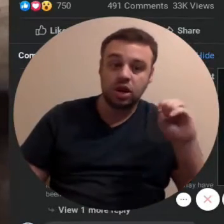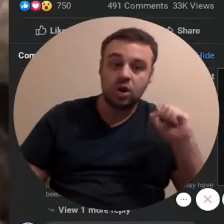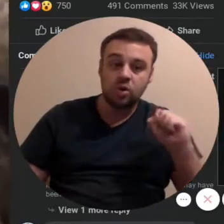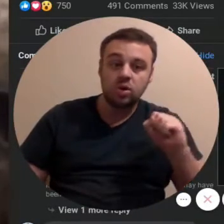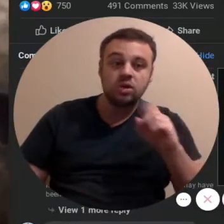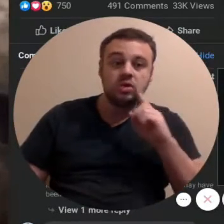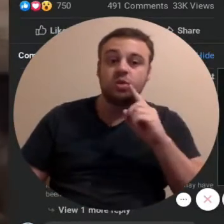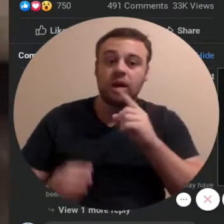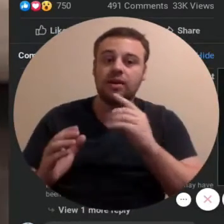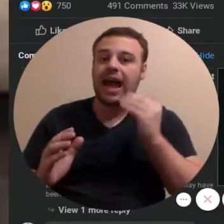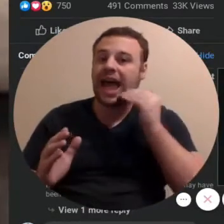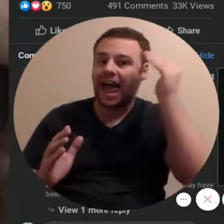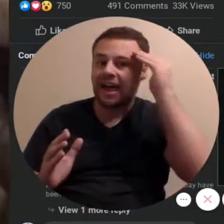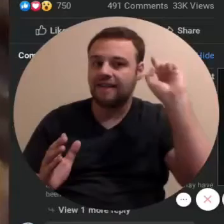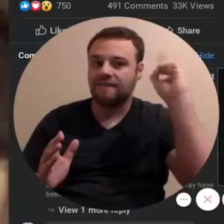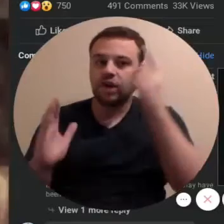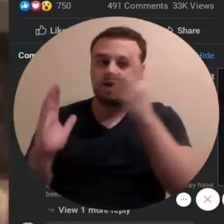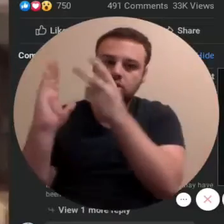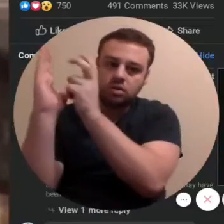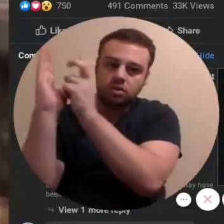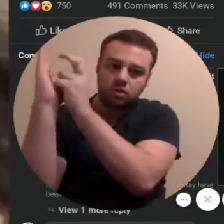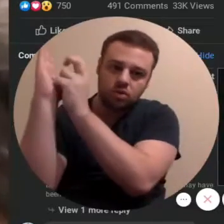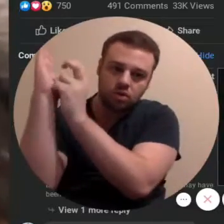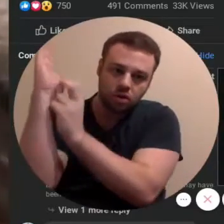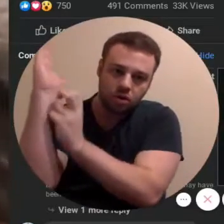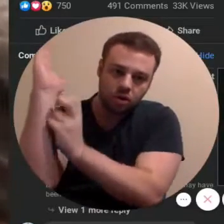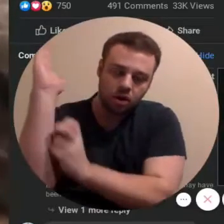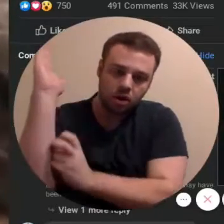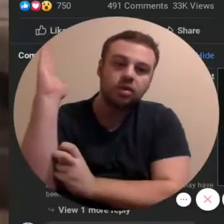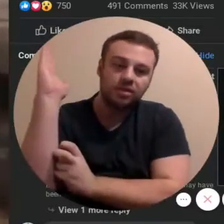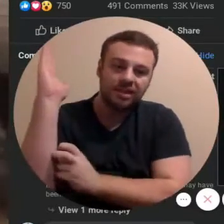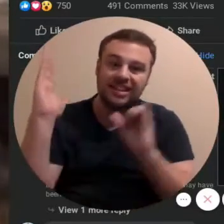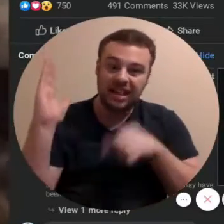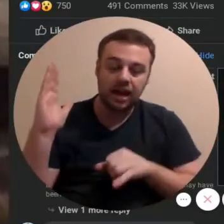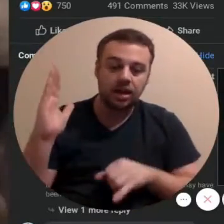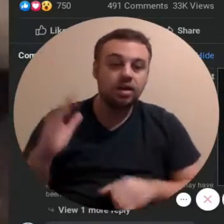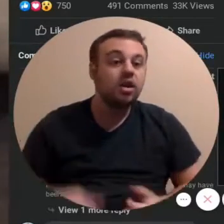Erica: Is he waking up? Butt first. So, two toed is butt first, three-toed is head first?